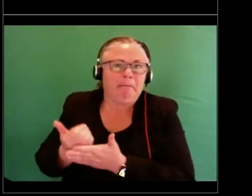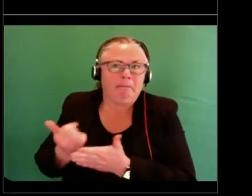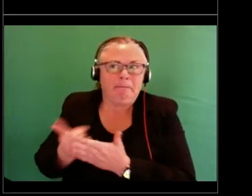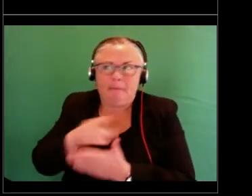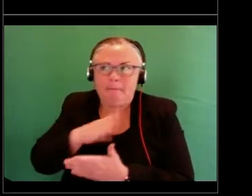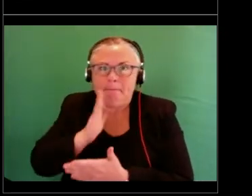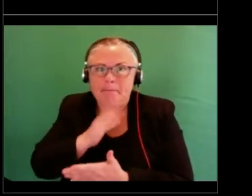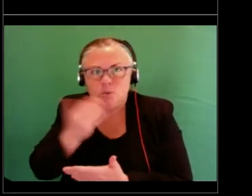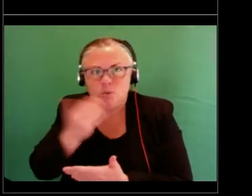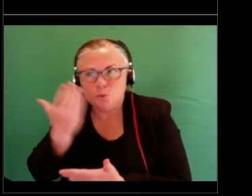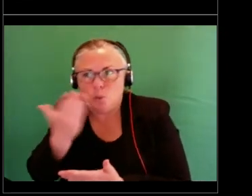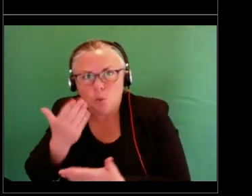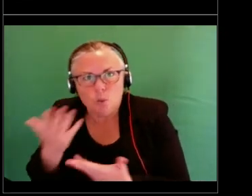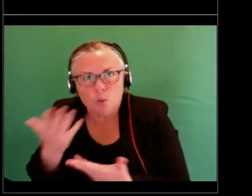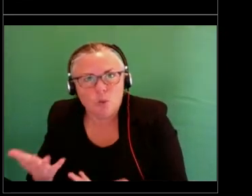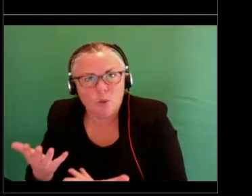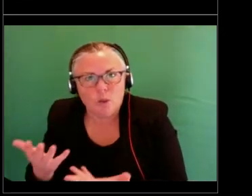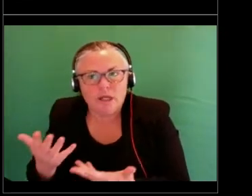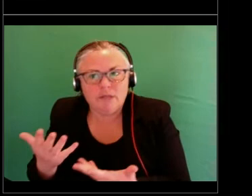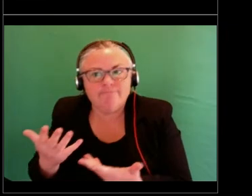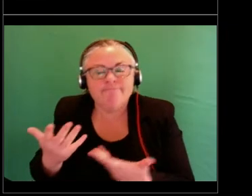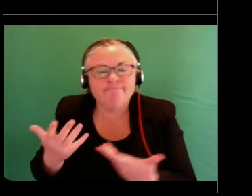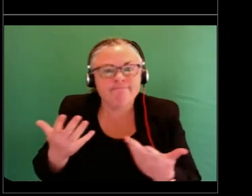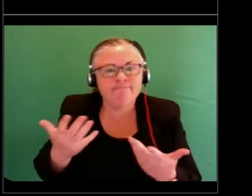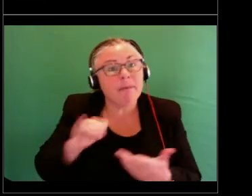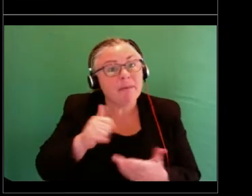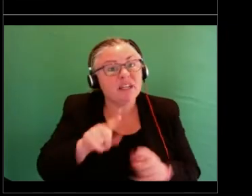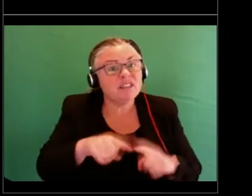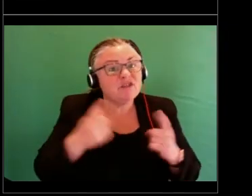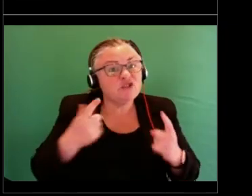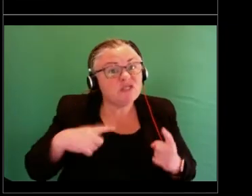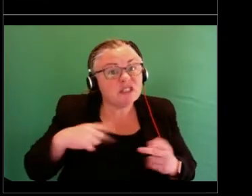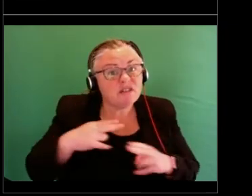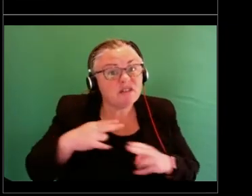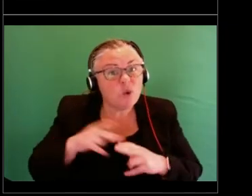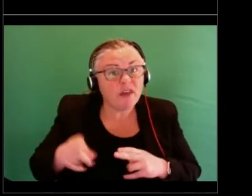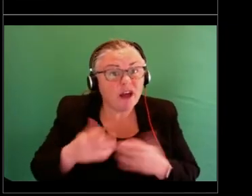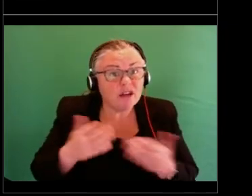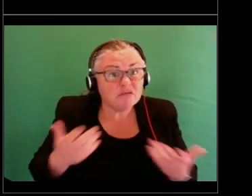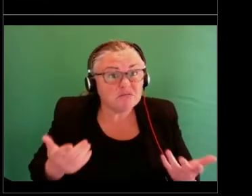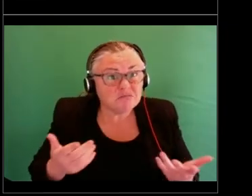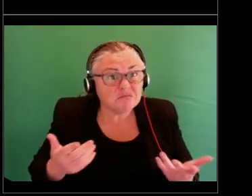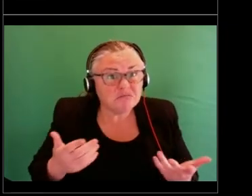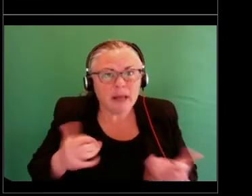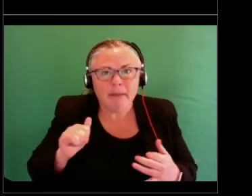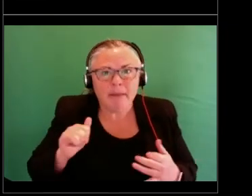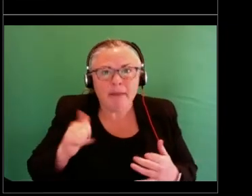I can see that a few have already asked some questions. We've been informed that Queensland health do not do any early (?) screening.